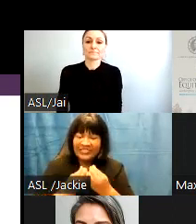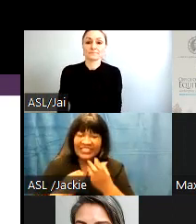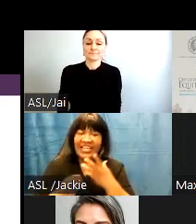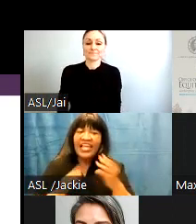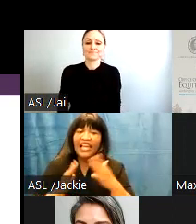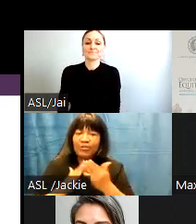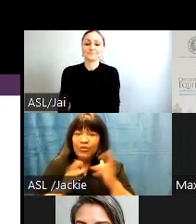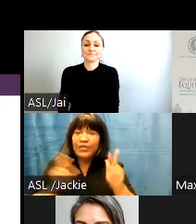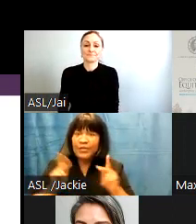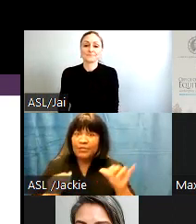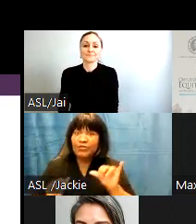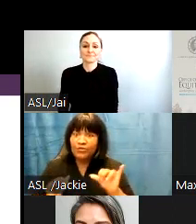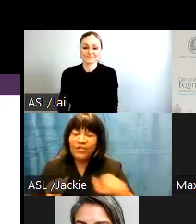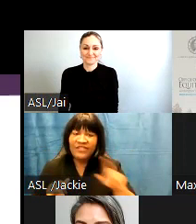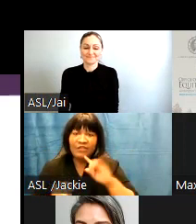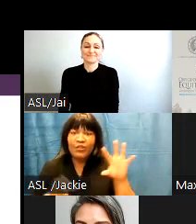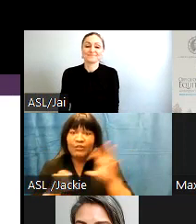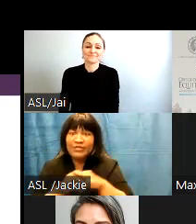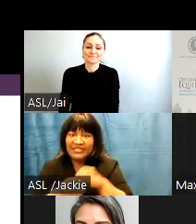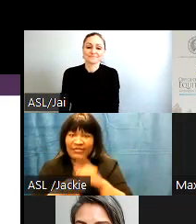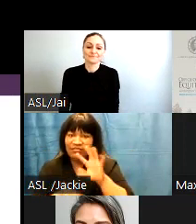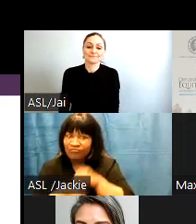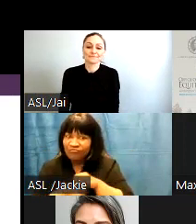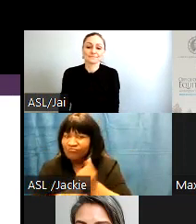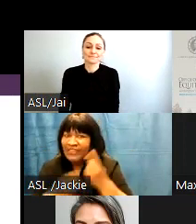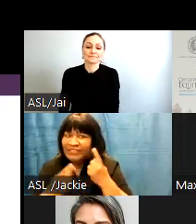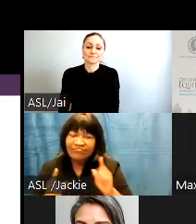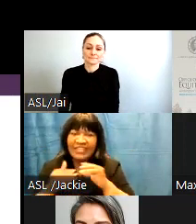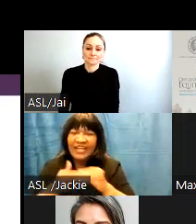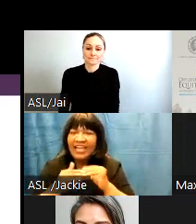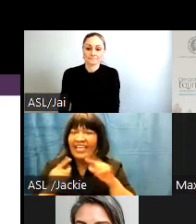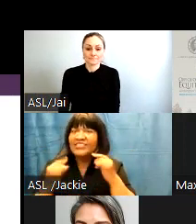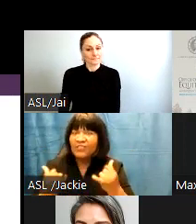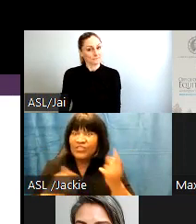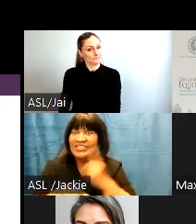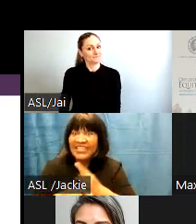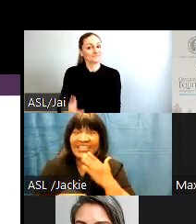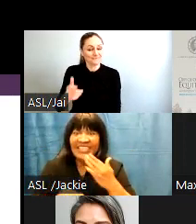people that participated to come make these guidelines what they are today. So thank you to all of you.